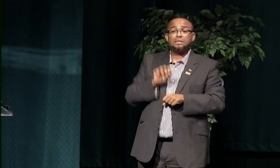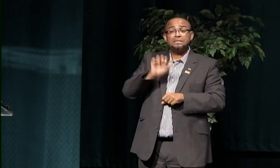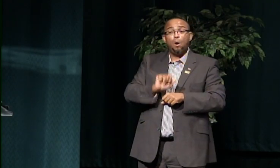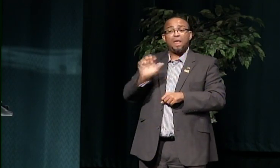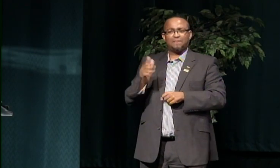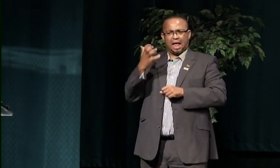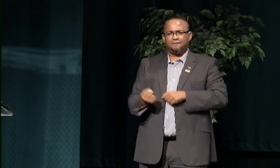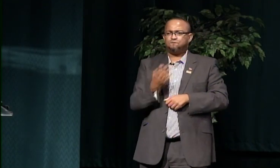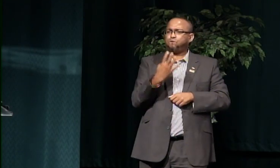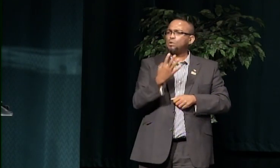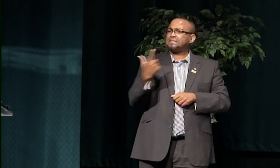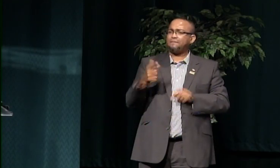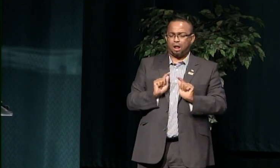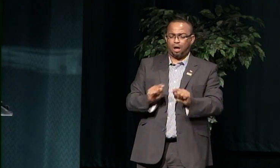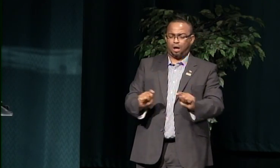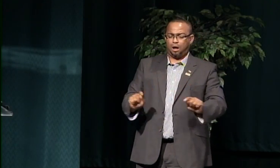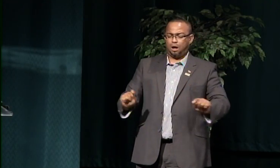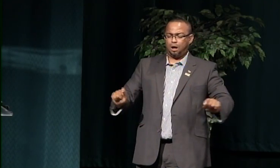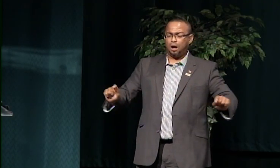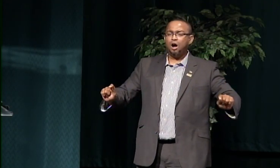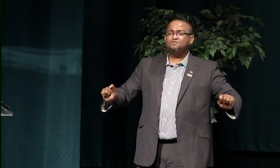for our deaf children.